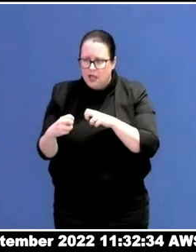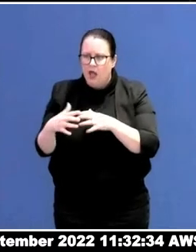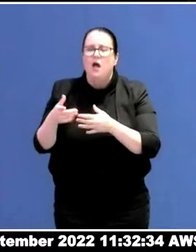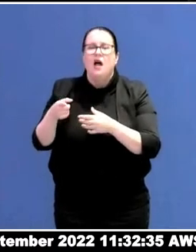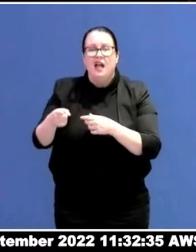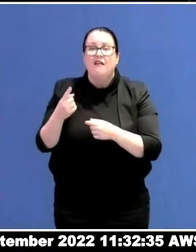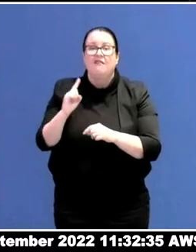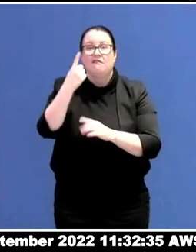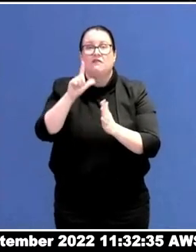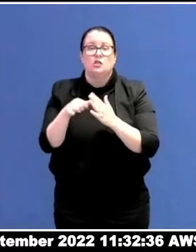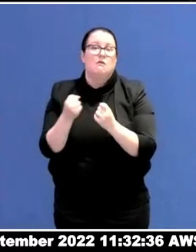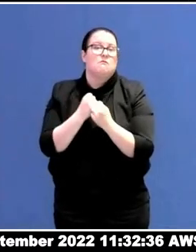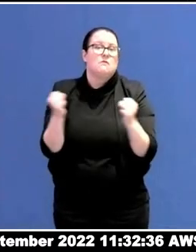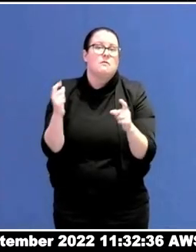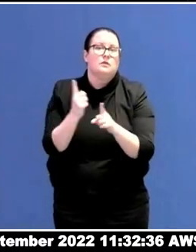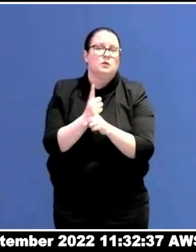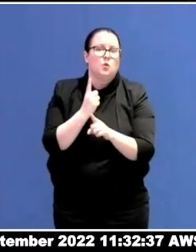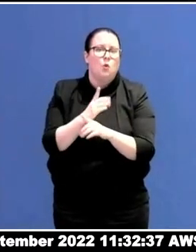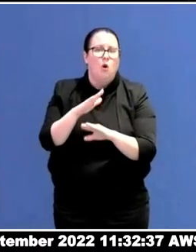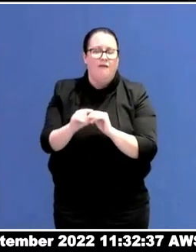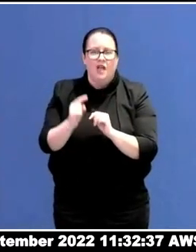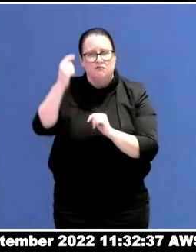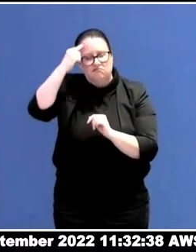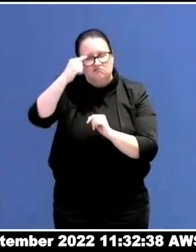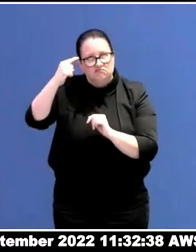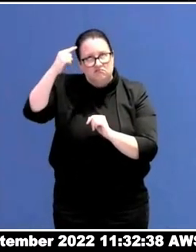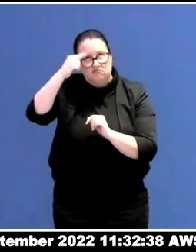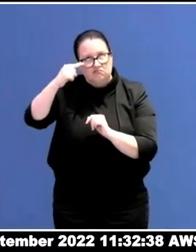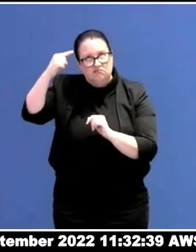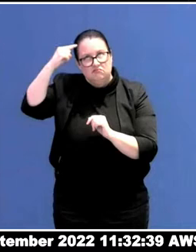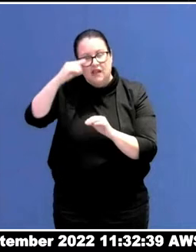child sexual abuse which has been haunting him since he was 5, 6 years of age.